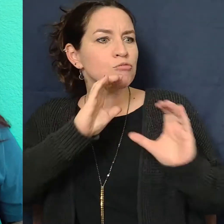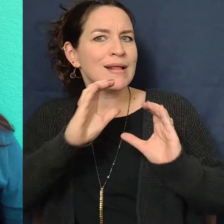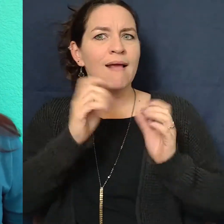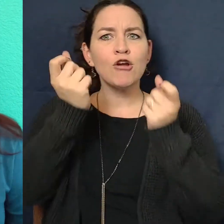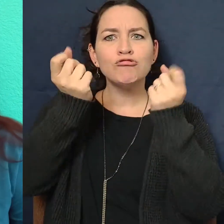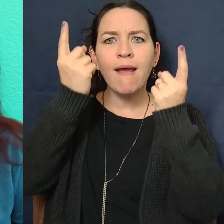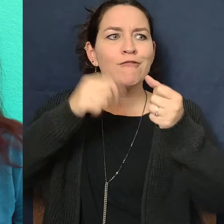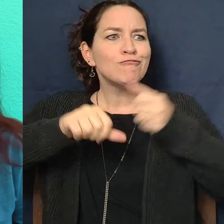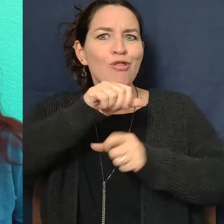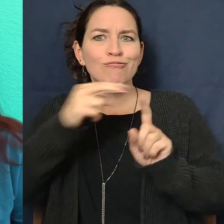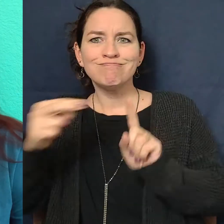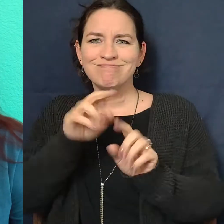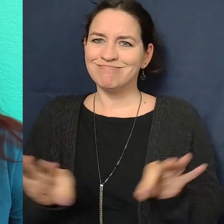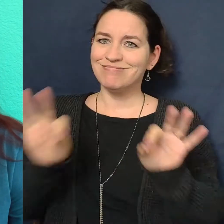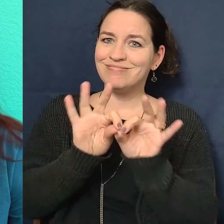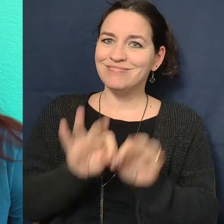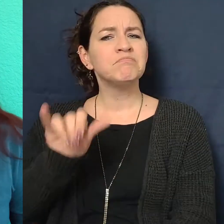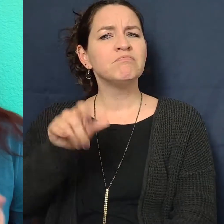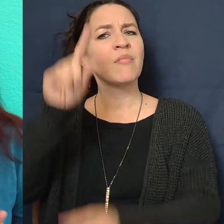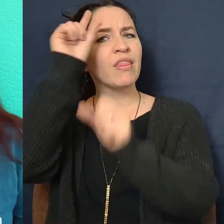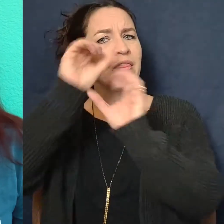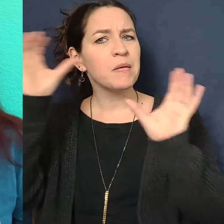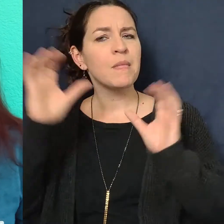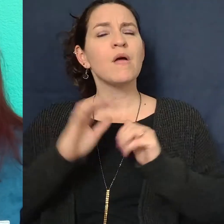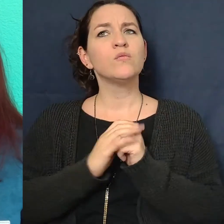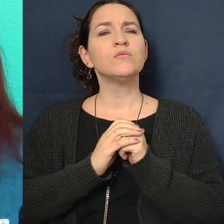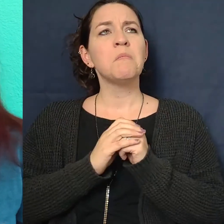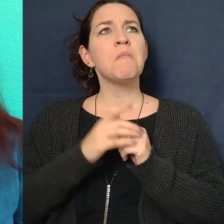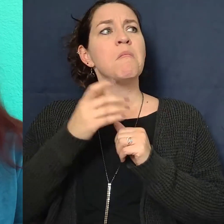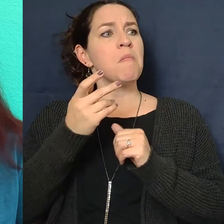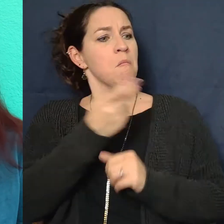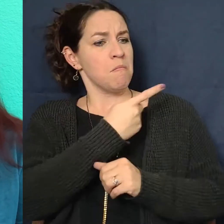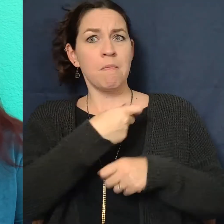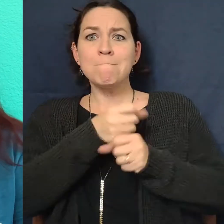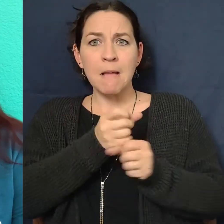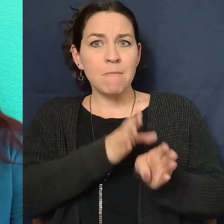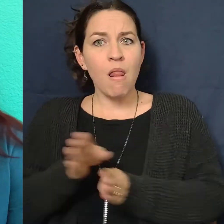yourself and how well you understand other people. So let's think what it takes to be in a relationship, say, a romantic relationship.